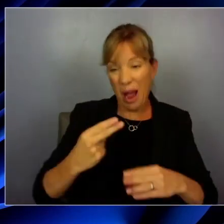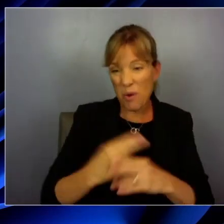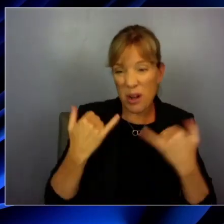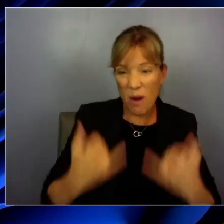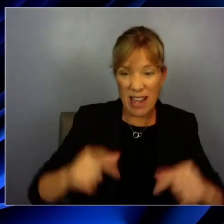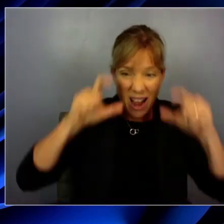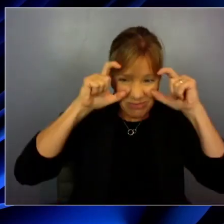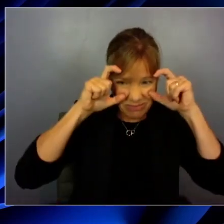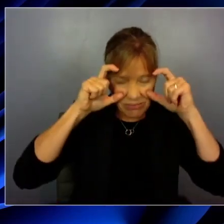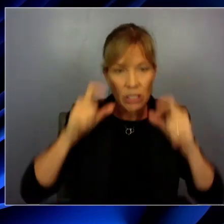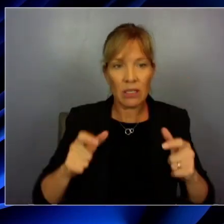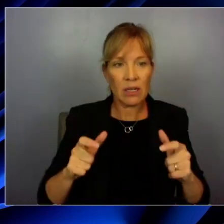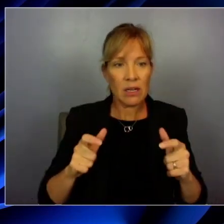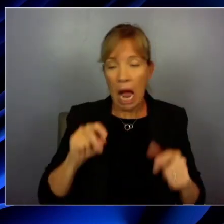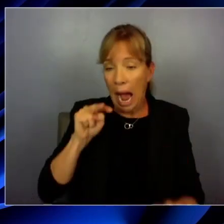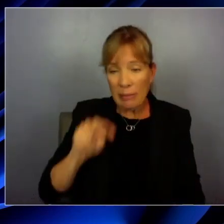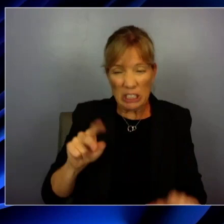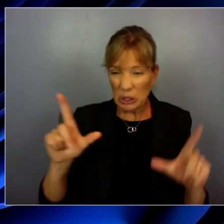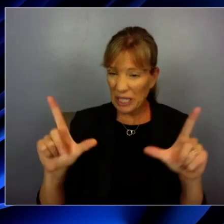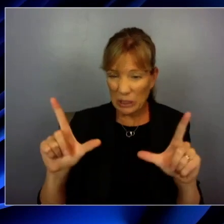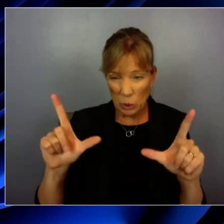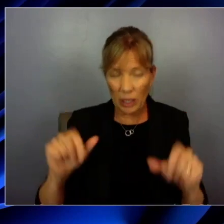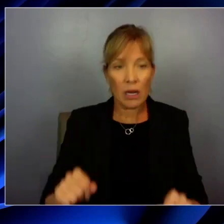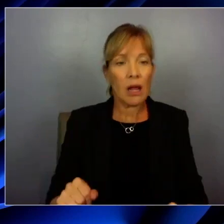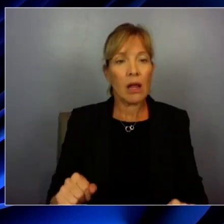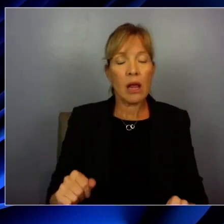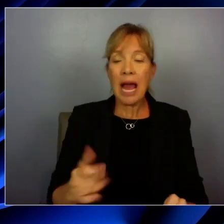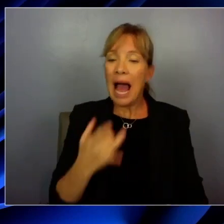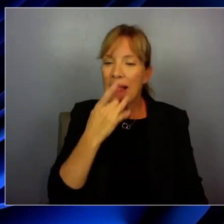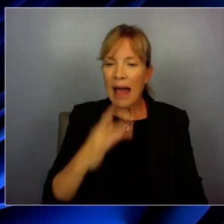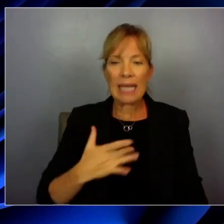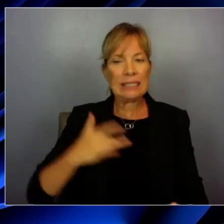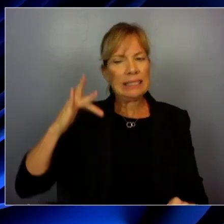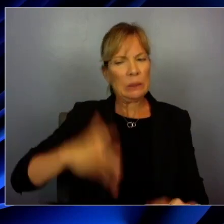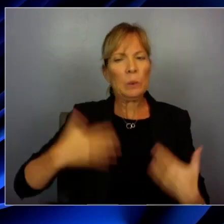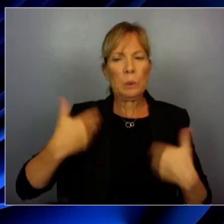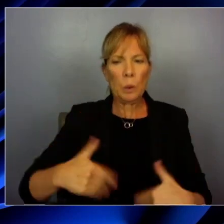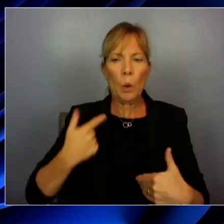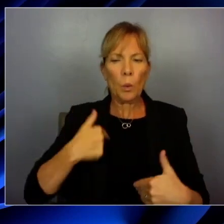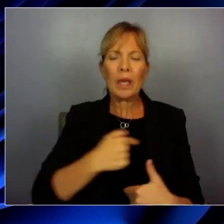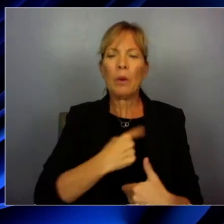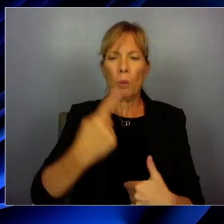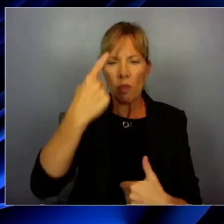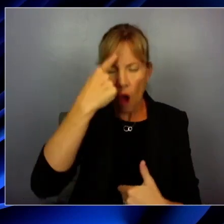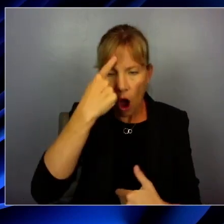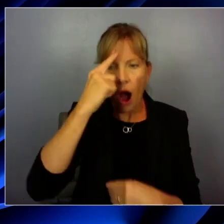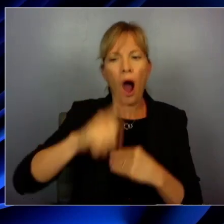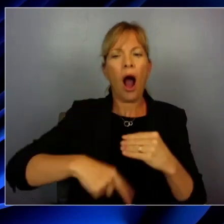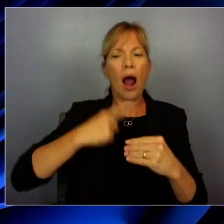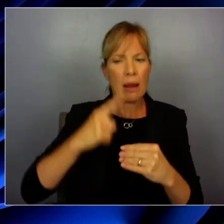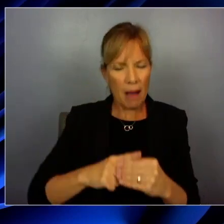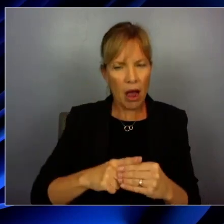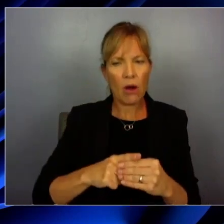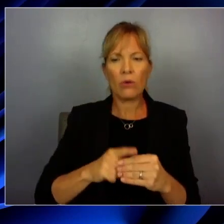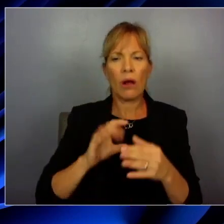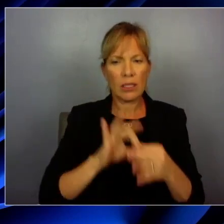looking at the screen, and light sensitivity Is something that we really took into consideration with Windows 11 in